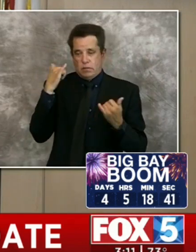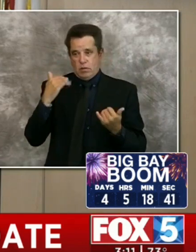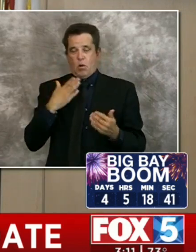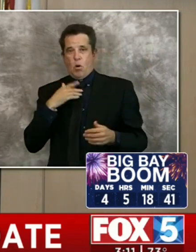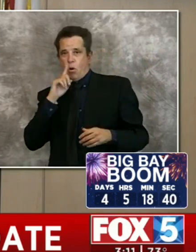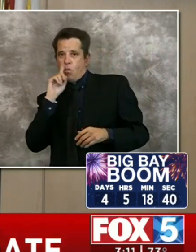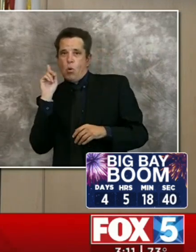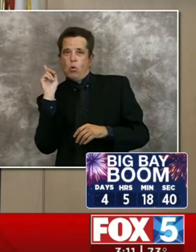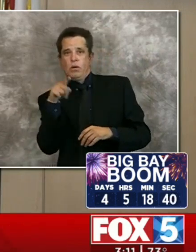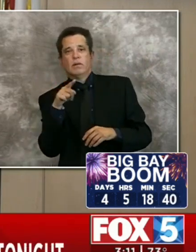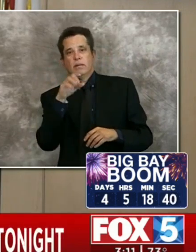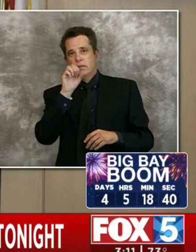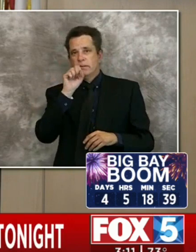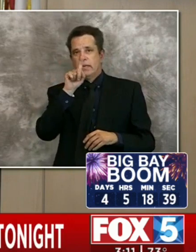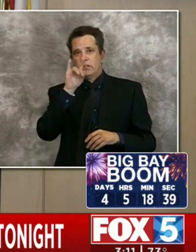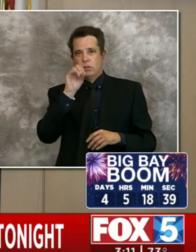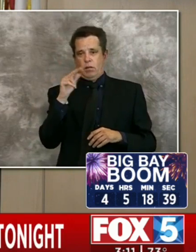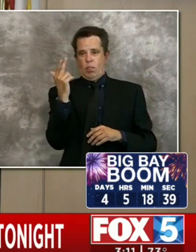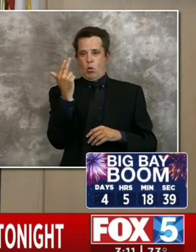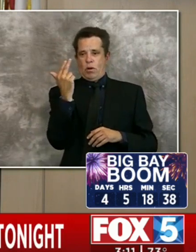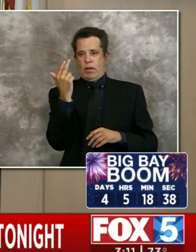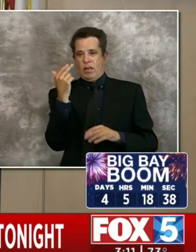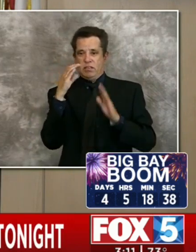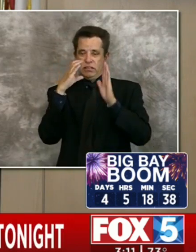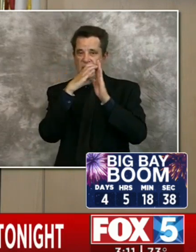TOGETHER FOR THE MONTH OF